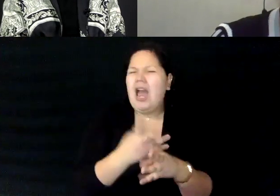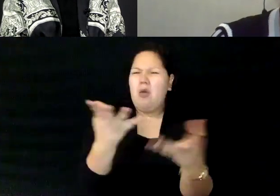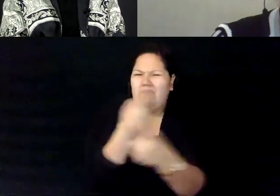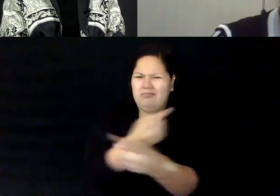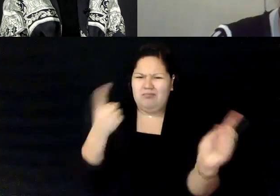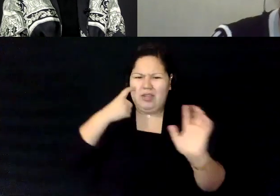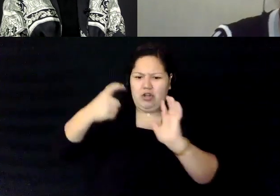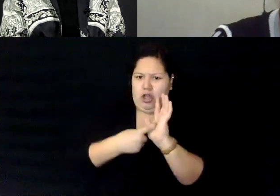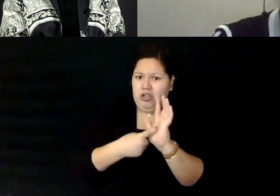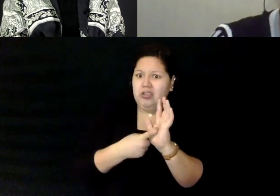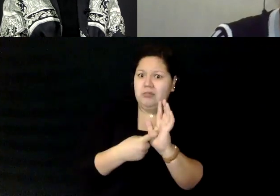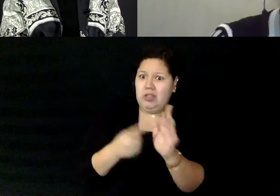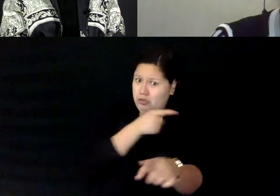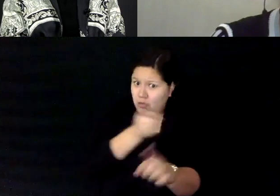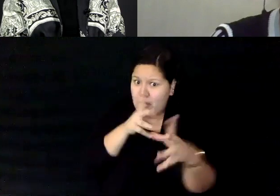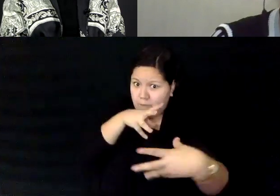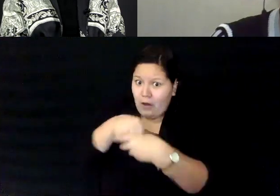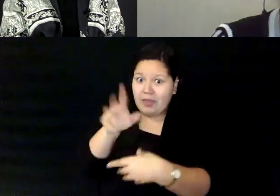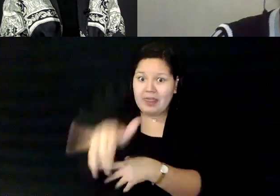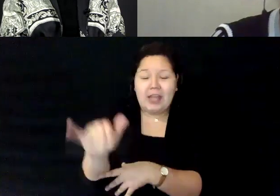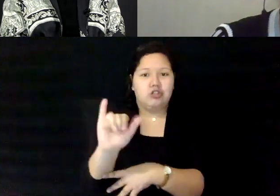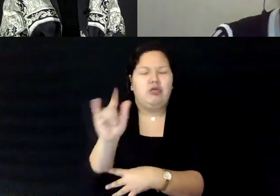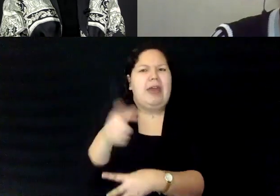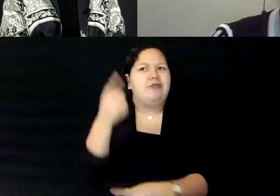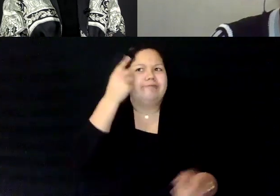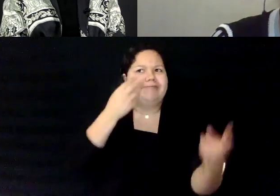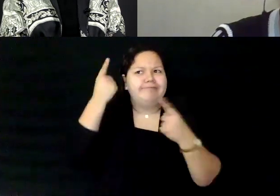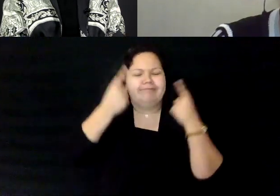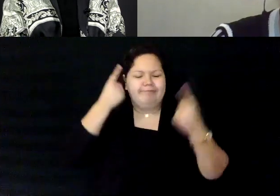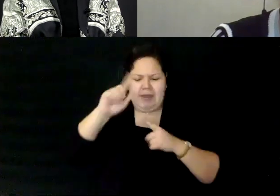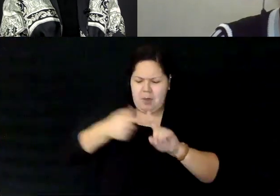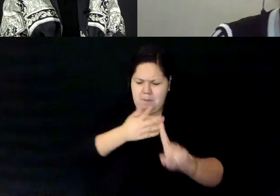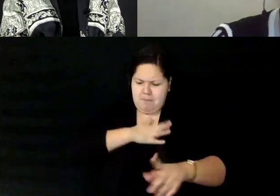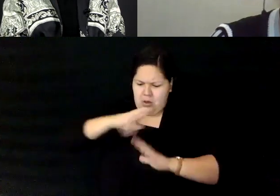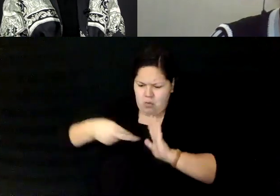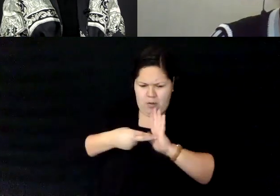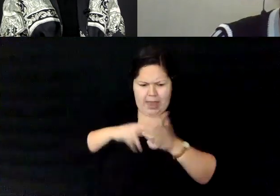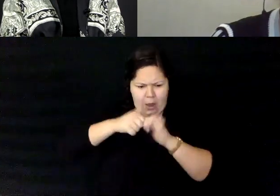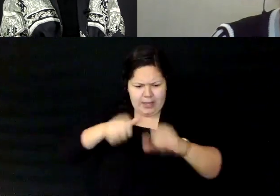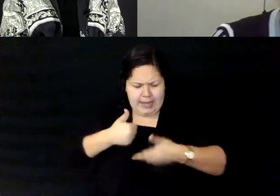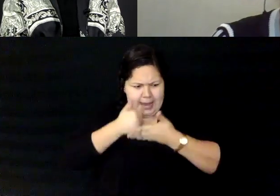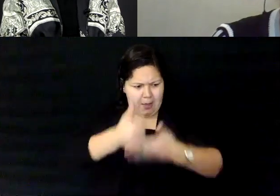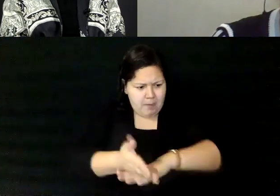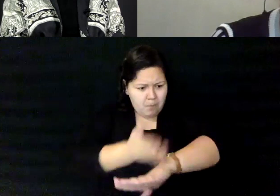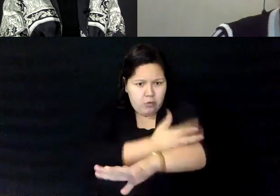this responsibility to reconsider our roles in reconciliation, decolonization and allyship in